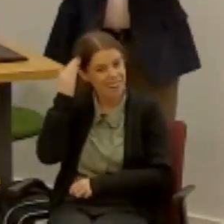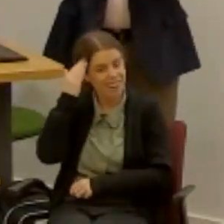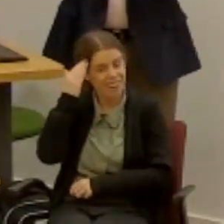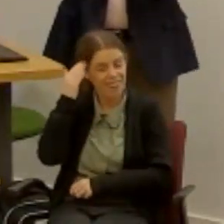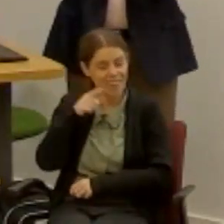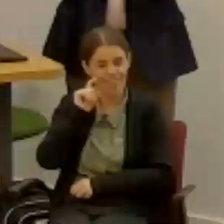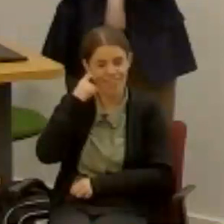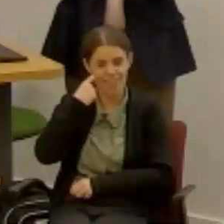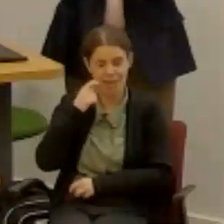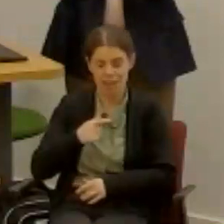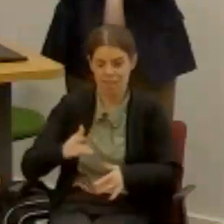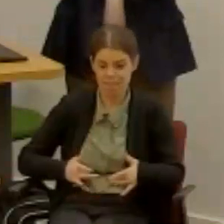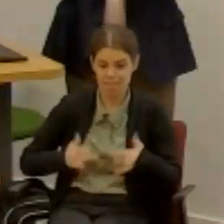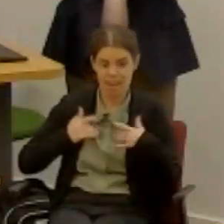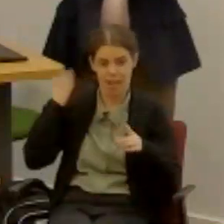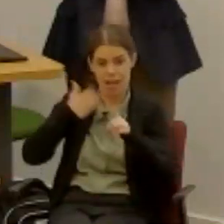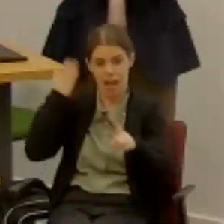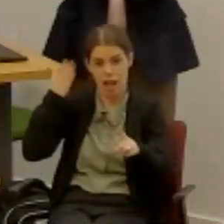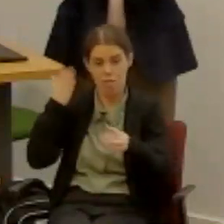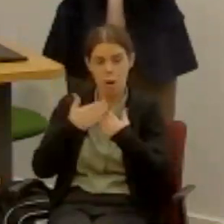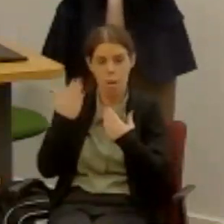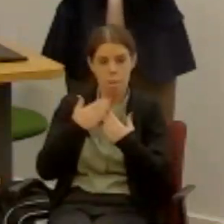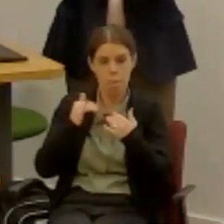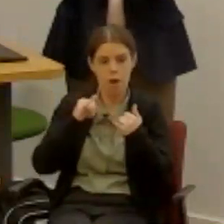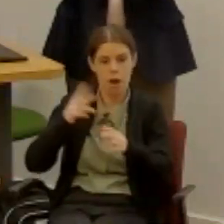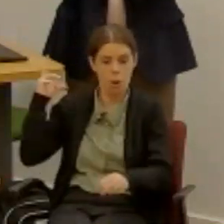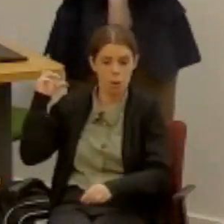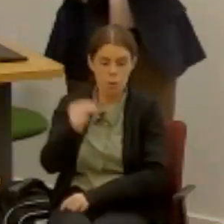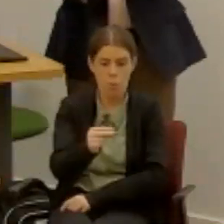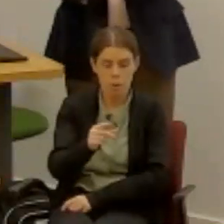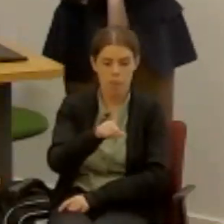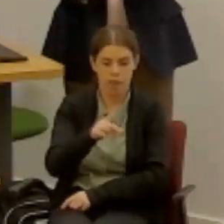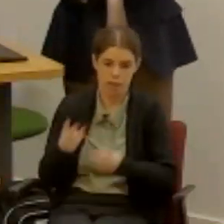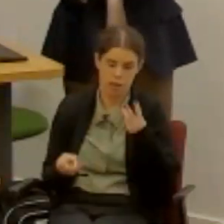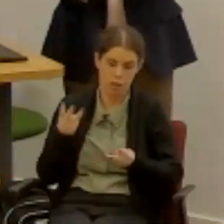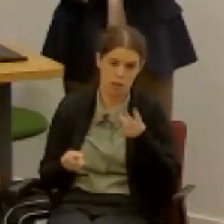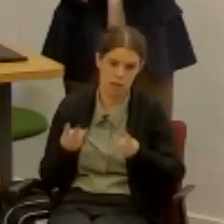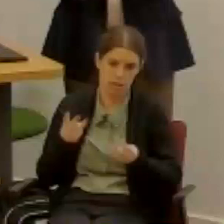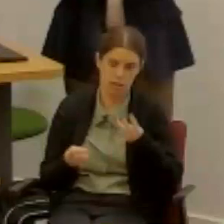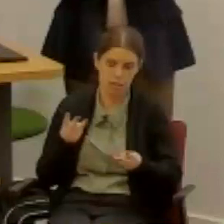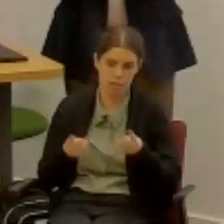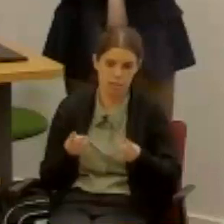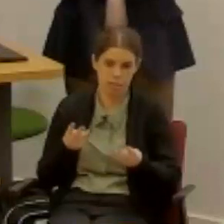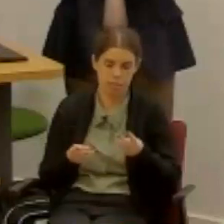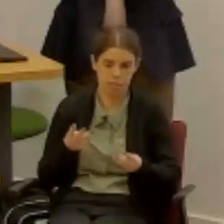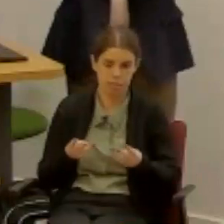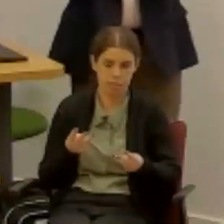The impact she feels is more to do with speed, the ball moving at than its weight.